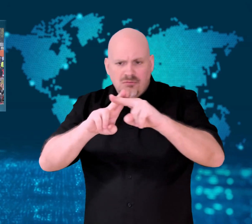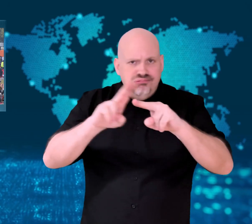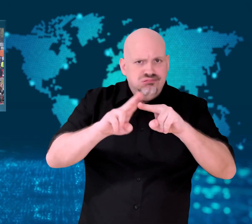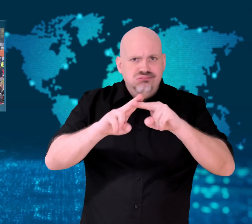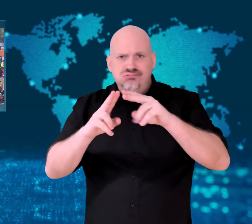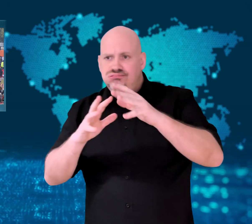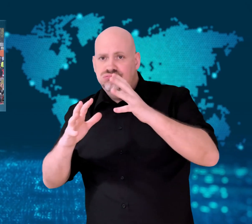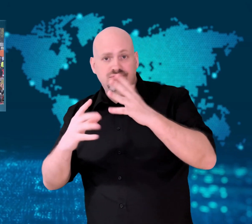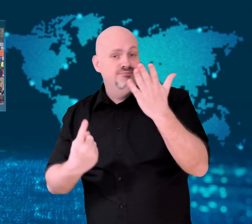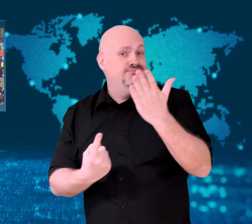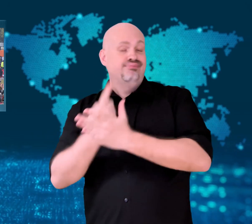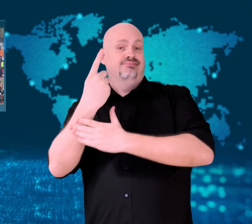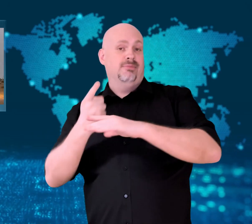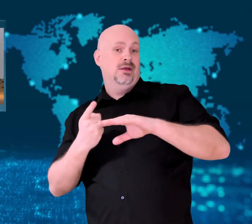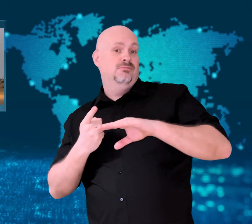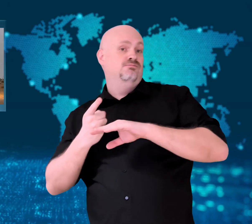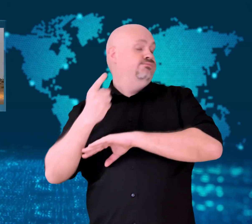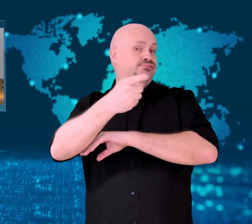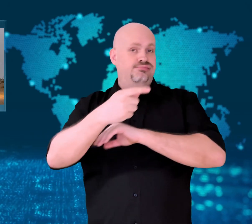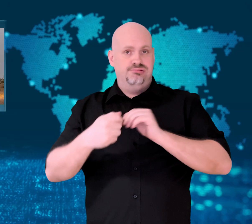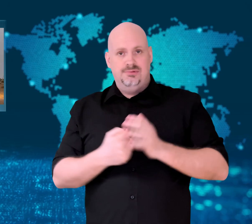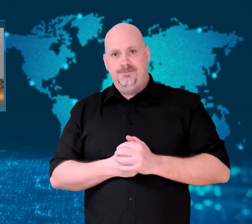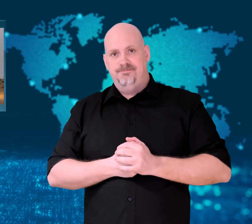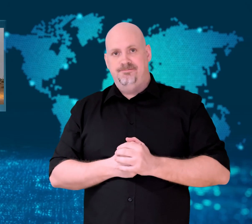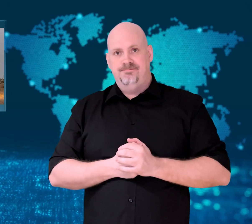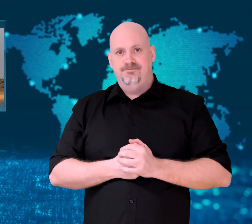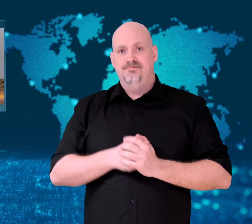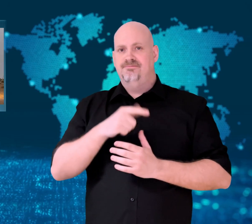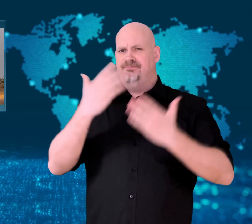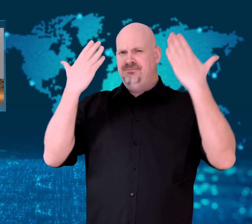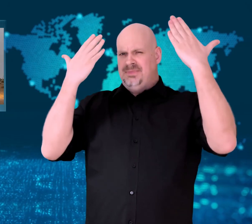The fast-moving object was picked up in the late evening